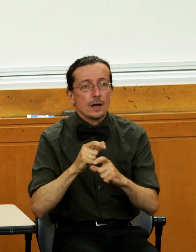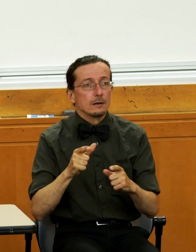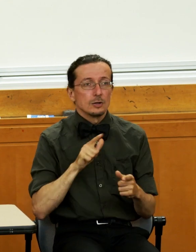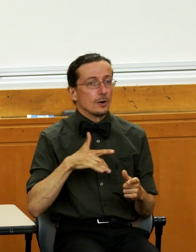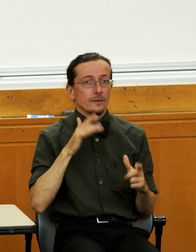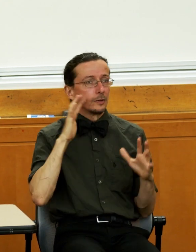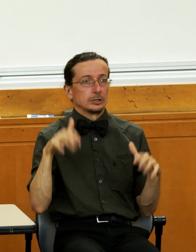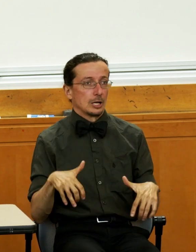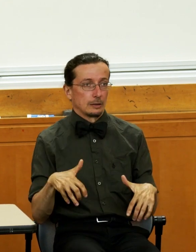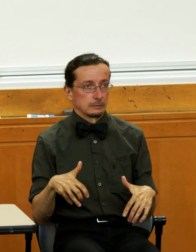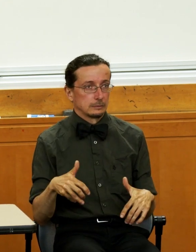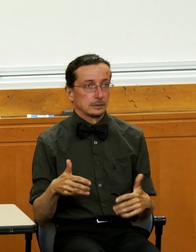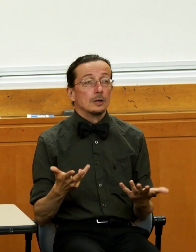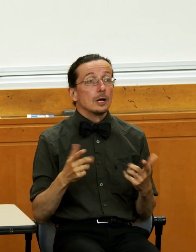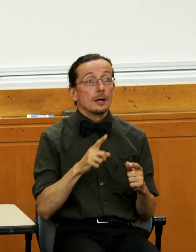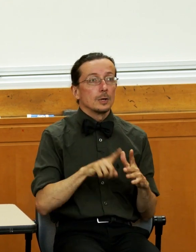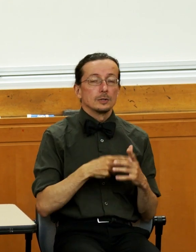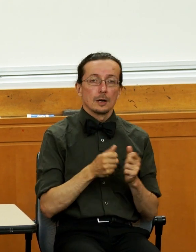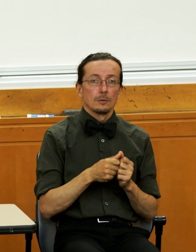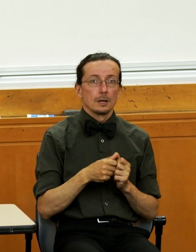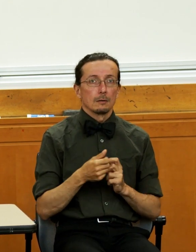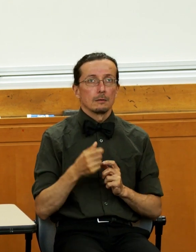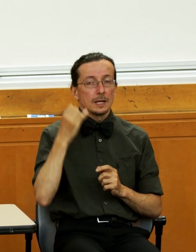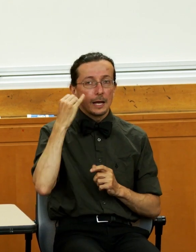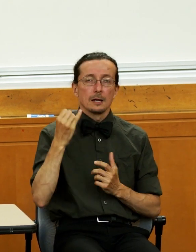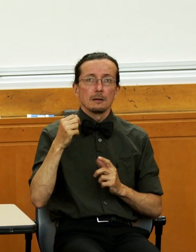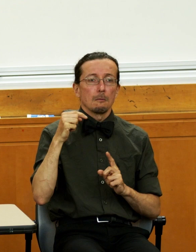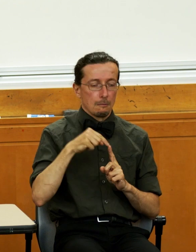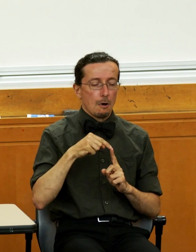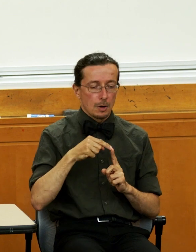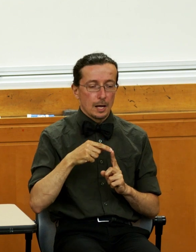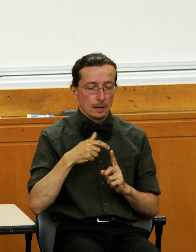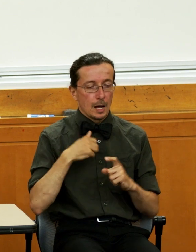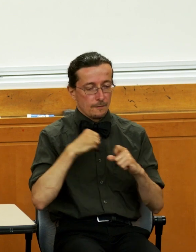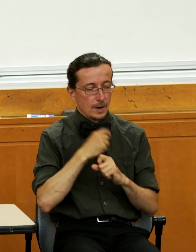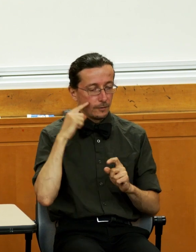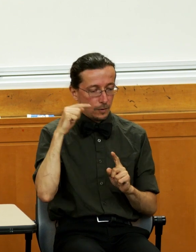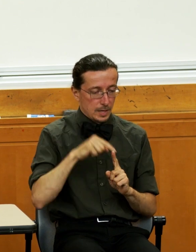from that premise of like, “Yes, this is what it is”, and you know that the fight itself has value,